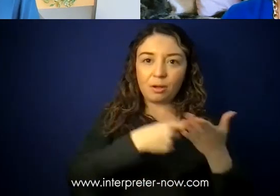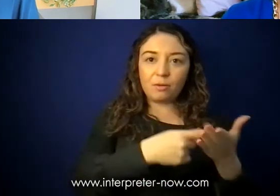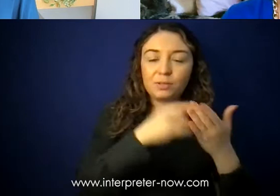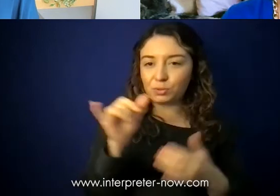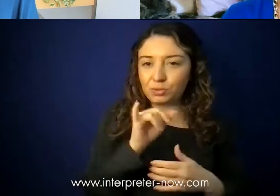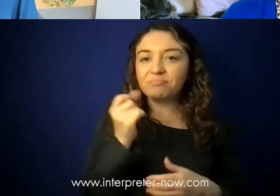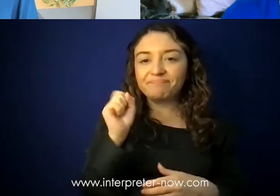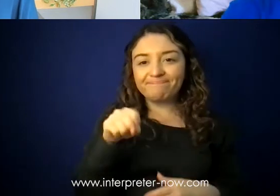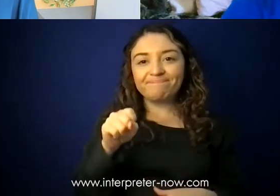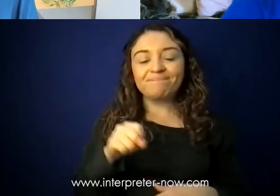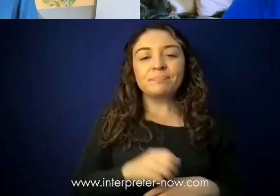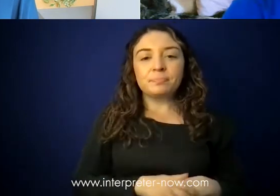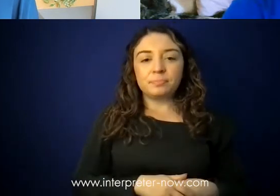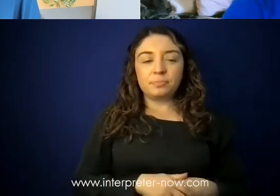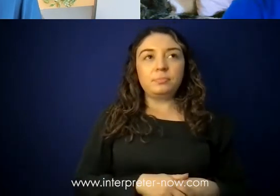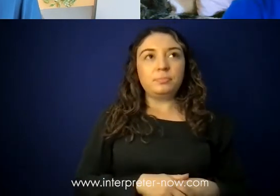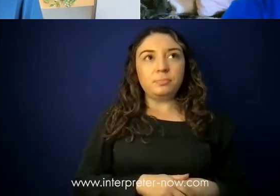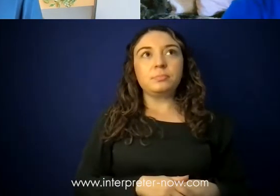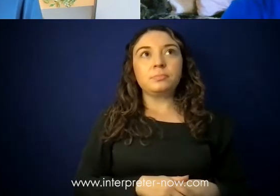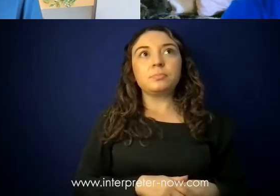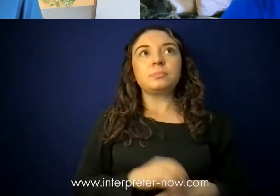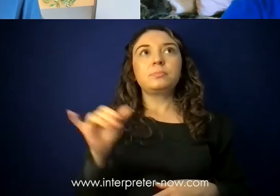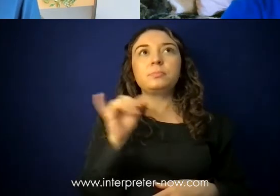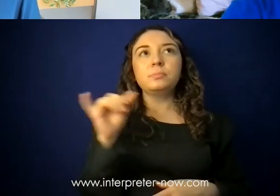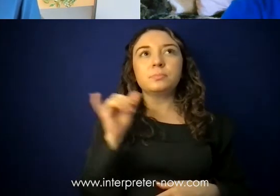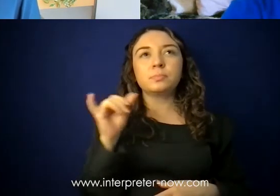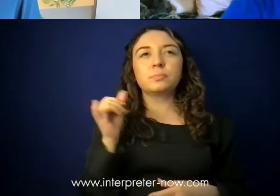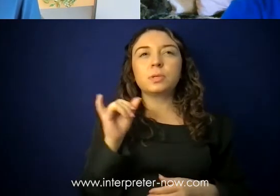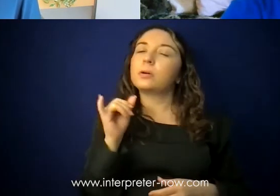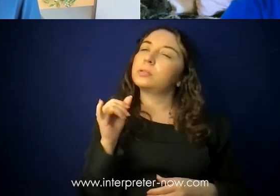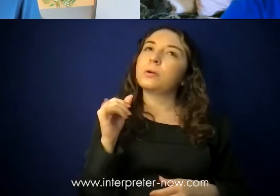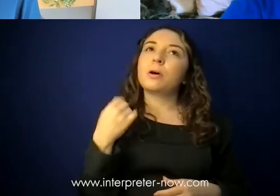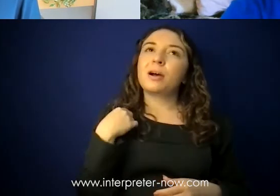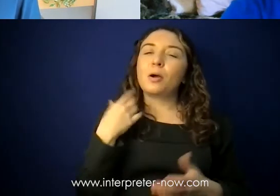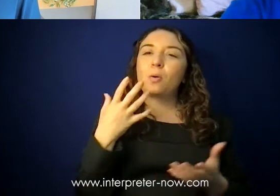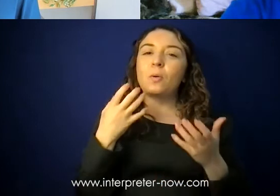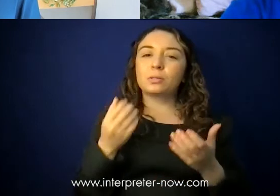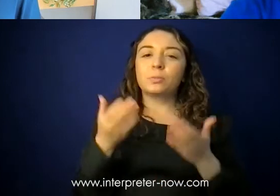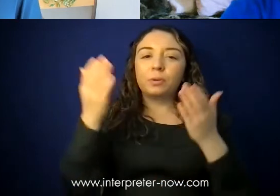I'm also thinking, a few episodes ago, we talked with Y-Vonne Hutchinson about how to